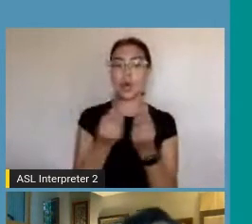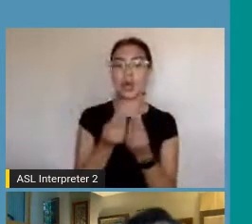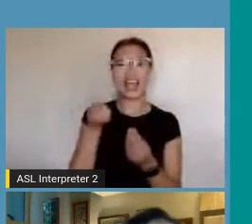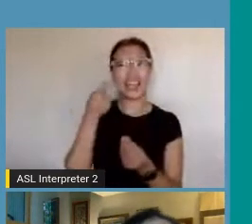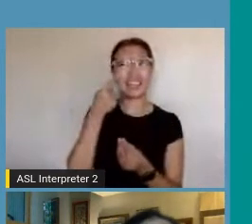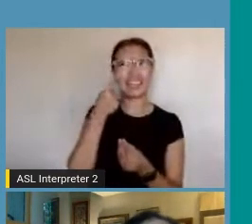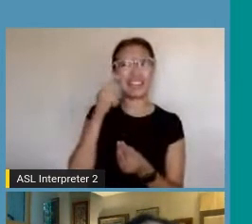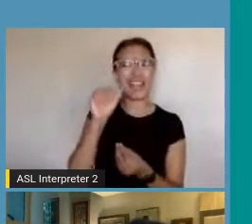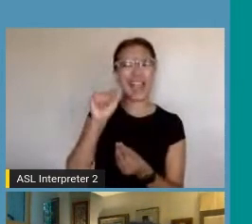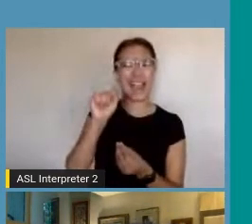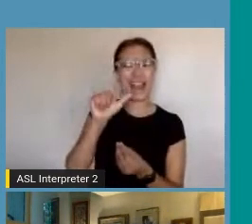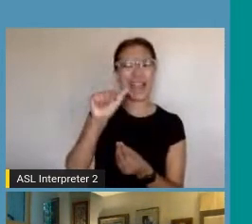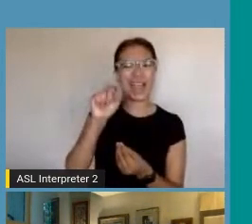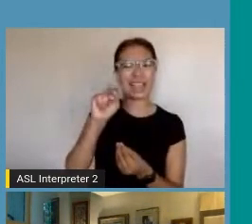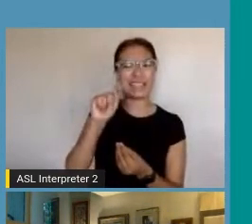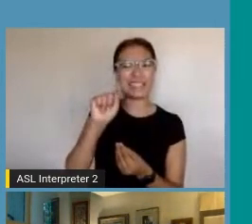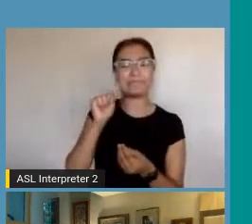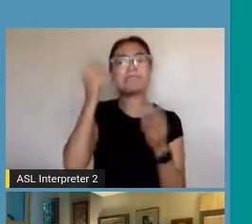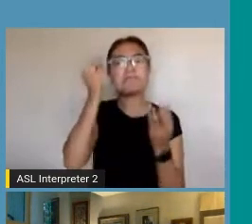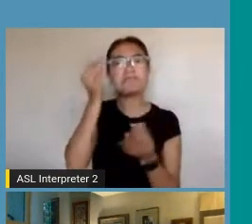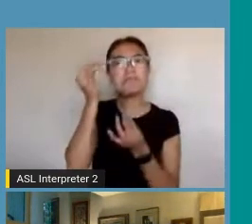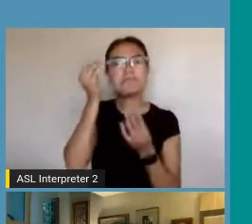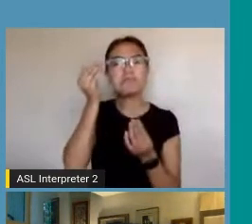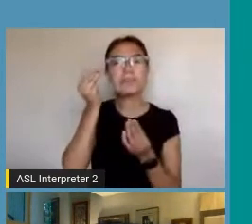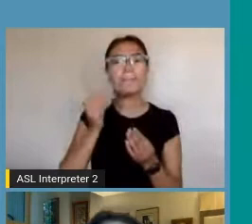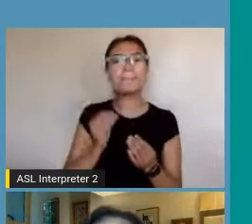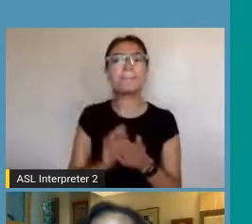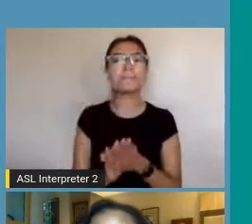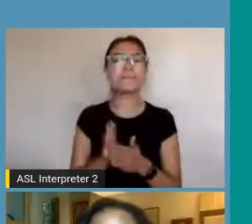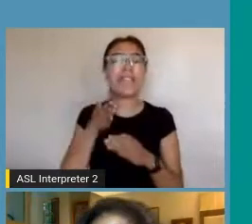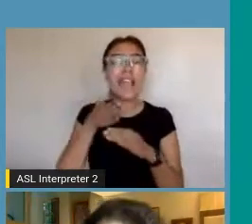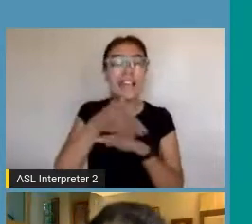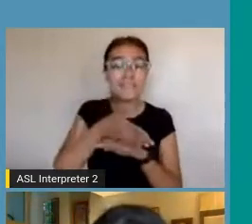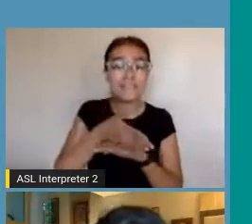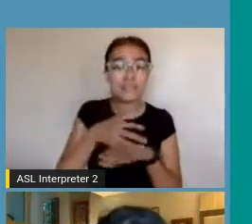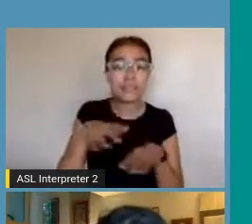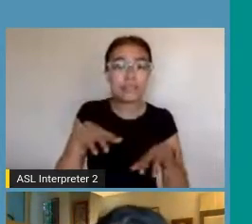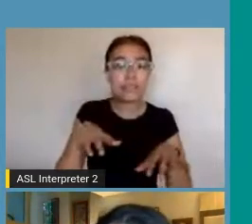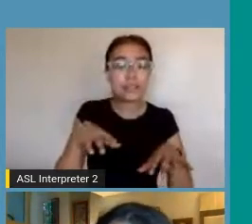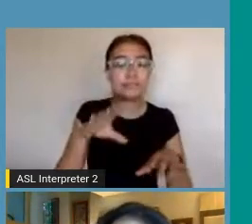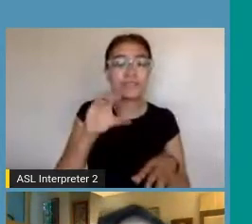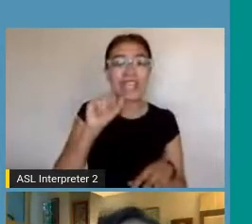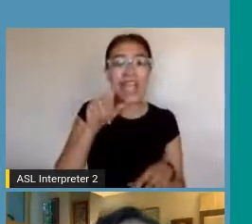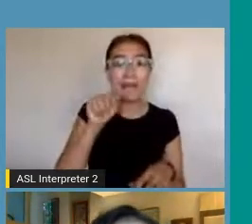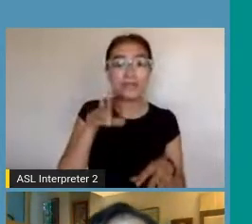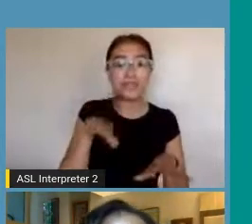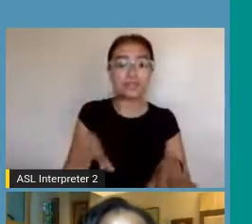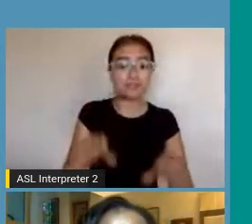If you think that this in terms of post-capture process, you have scanned your items,